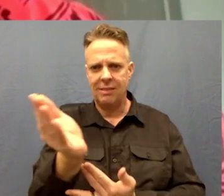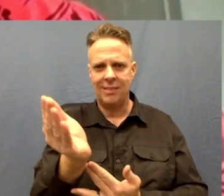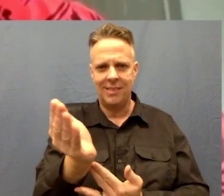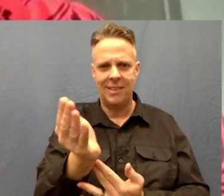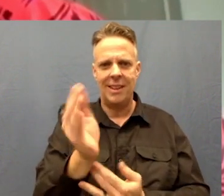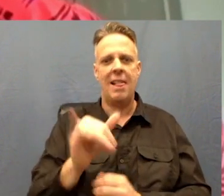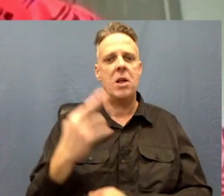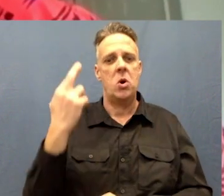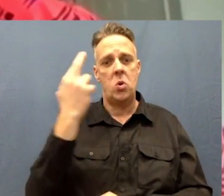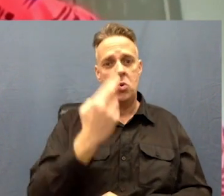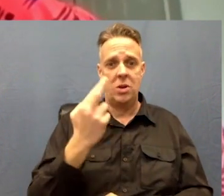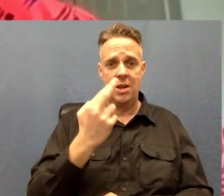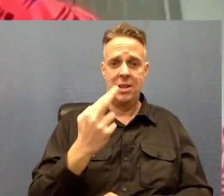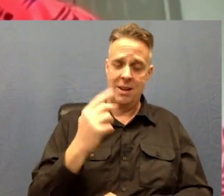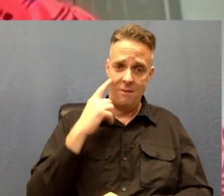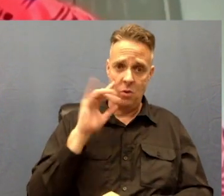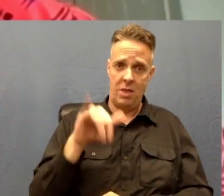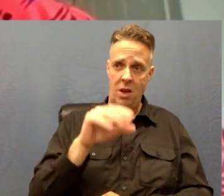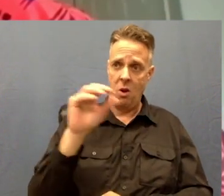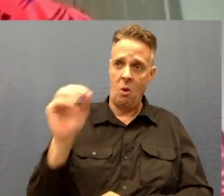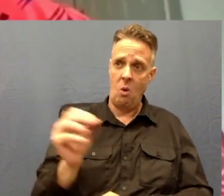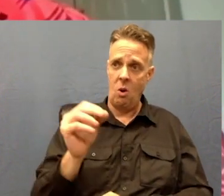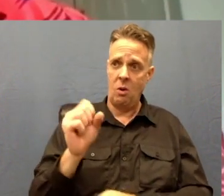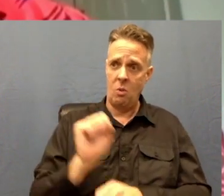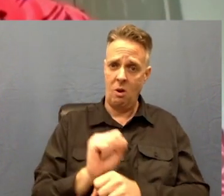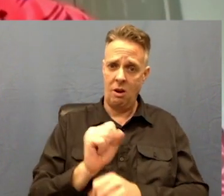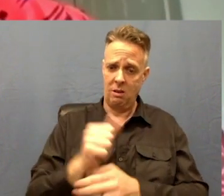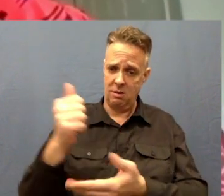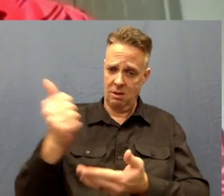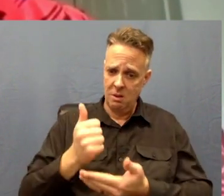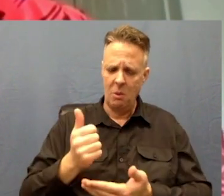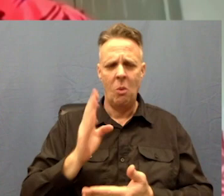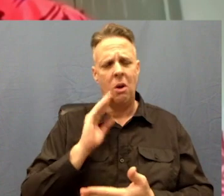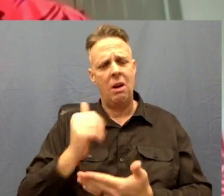AND THAT'S WHY HAVING RESOURCES LIKE THIS WOULD BENEFIT OUR COMMUNITY, AND WE WANT TO GIVE OUR SUPPORT AND WANT TO THANK